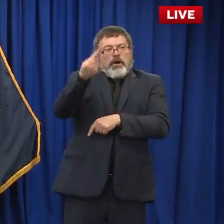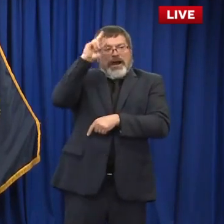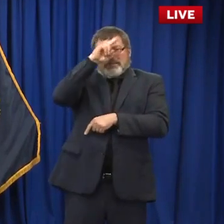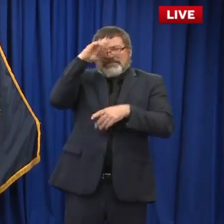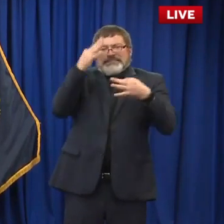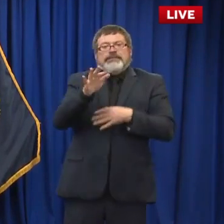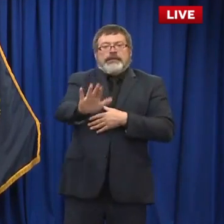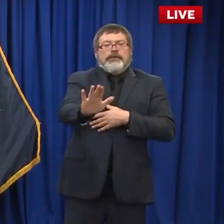WHAT'S GOING ON.